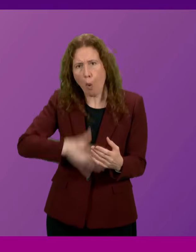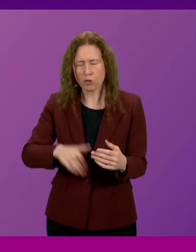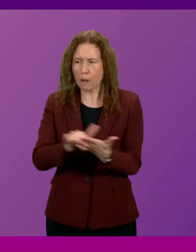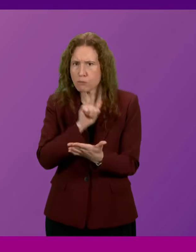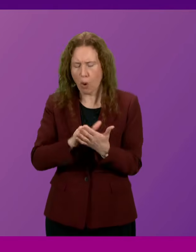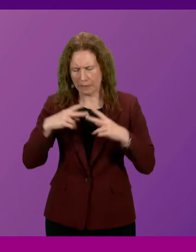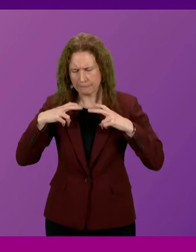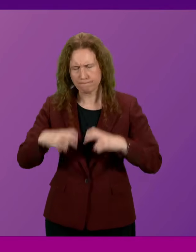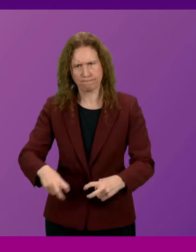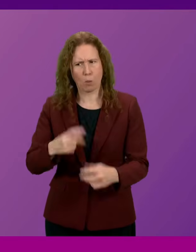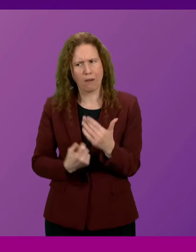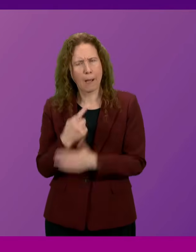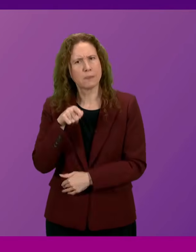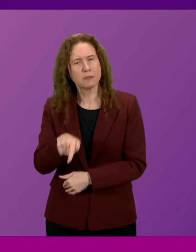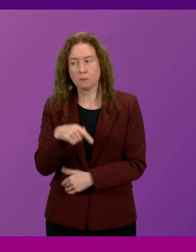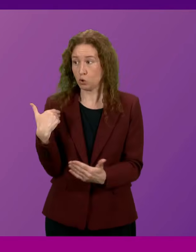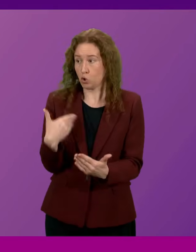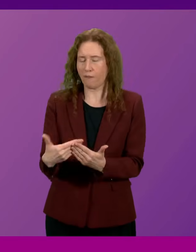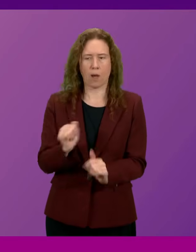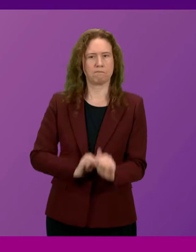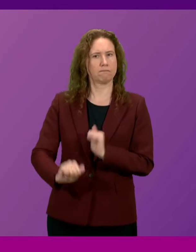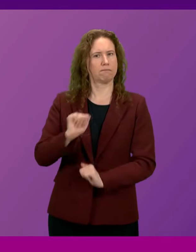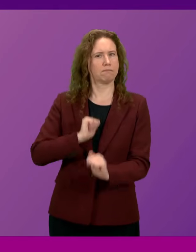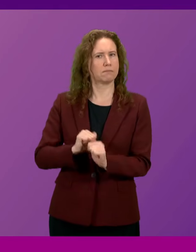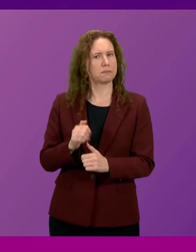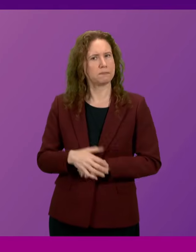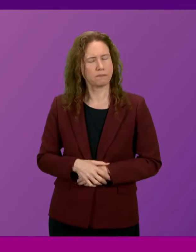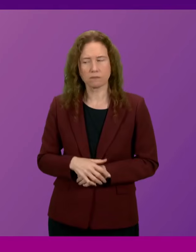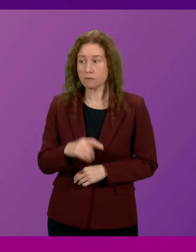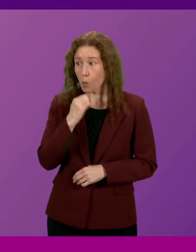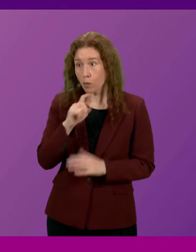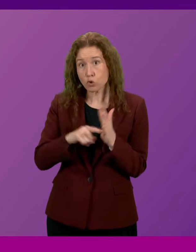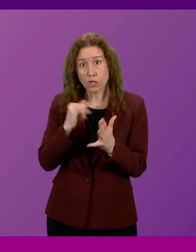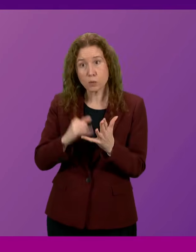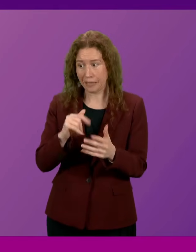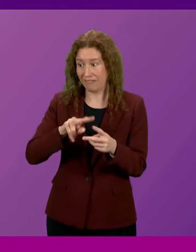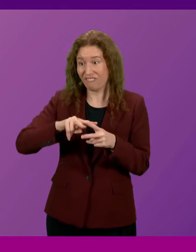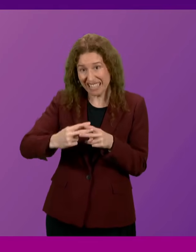the scandal; however, so far, it has been resistant. Will John Swinney fix the bill so